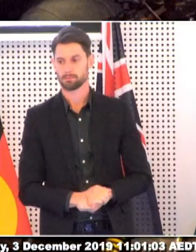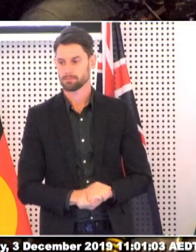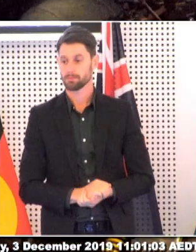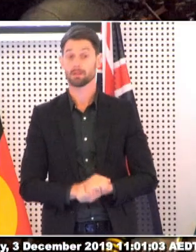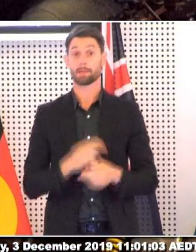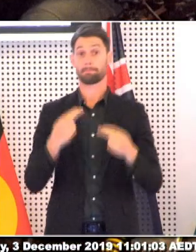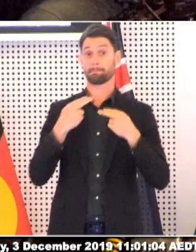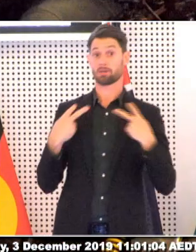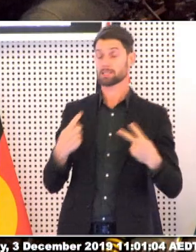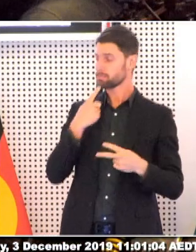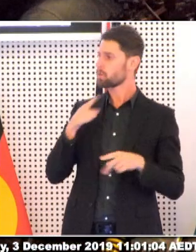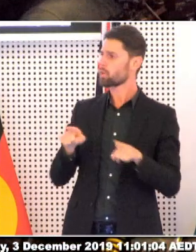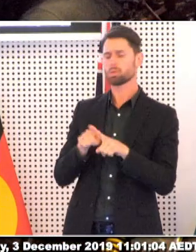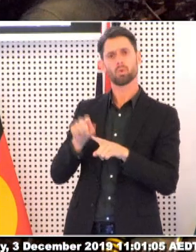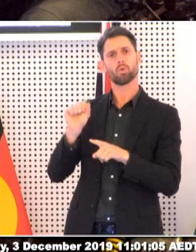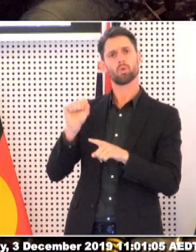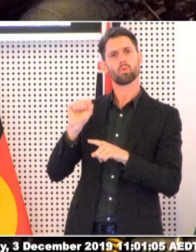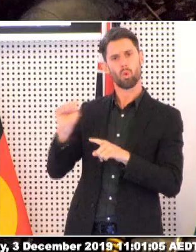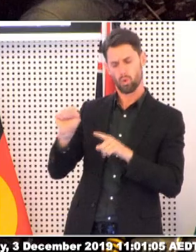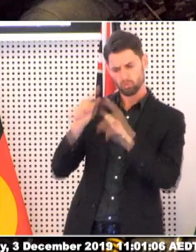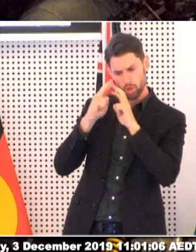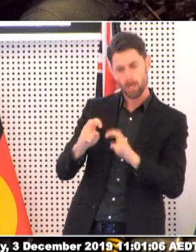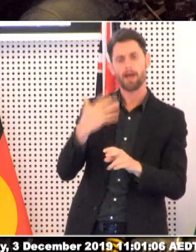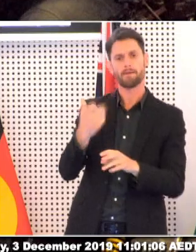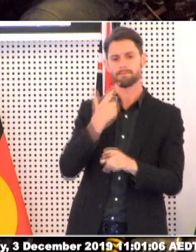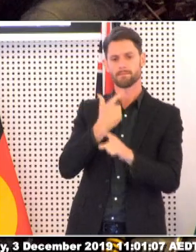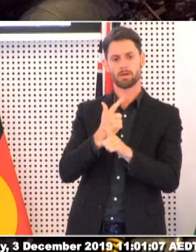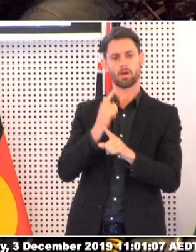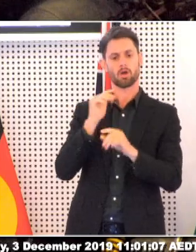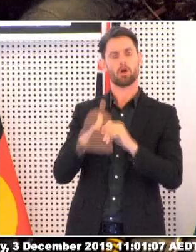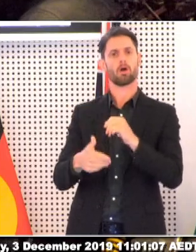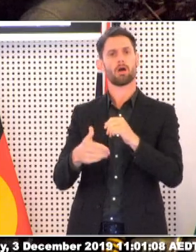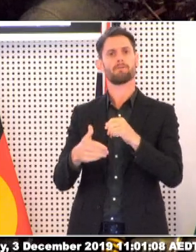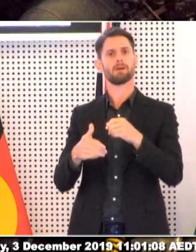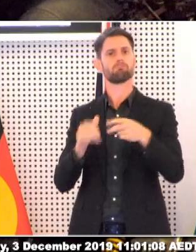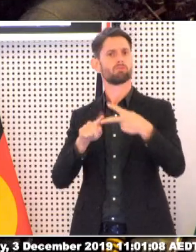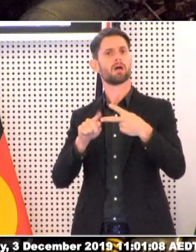between the use of restrictive practices and other forms of violence against people with disability.